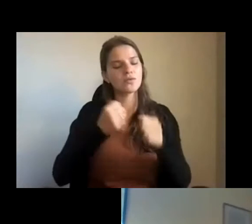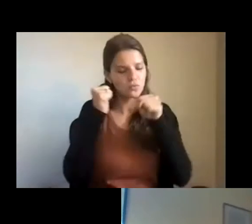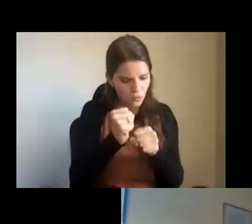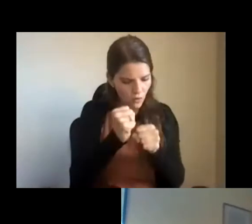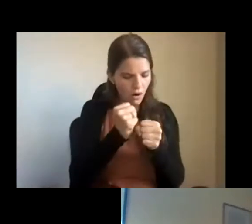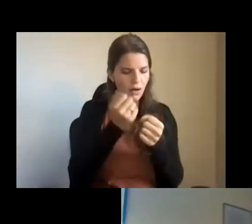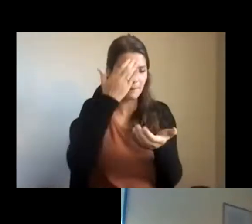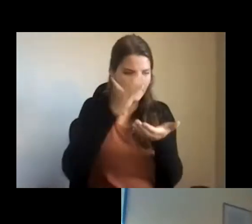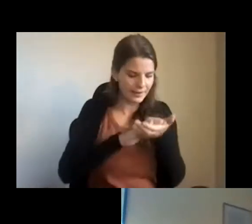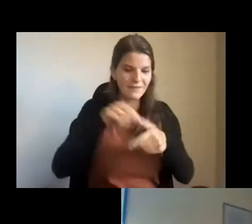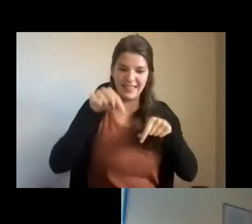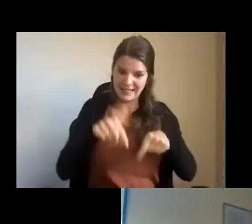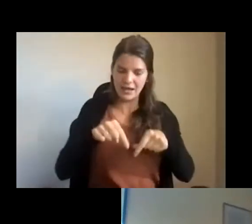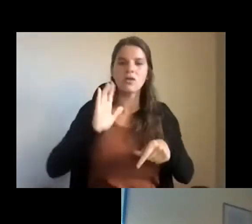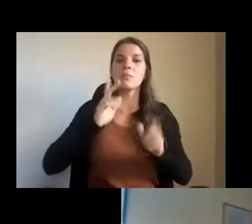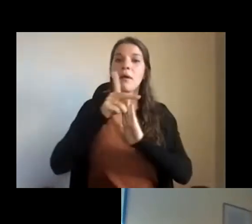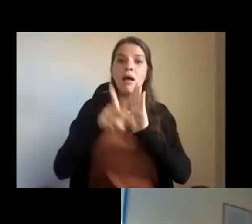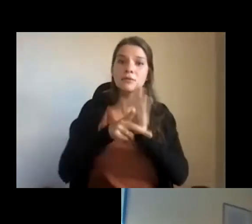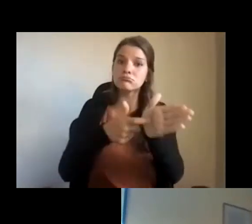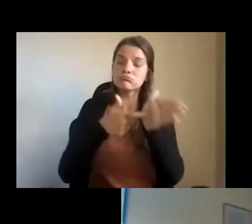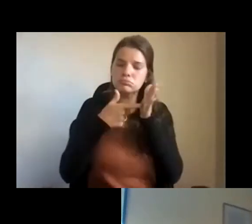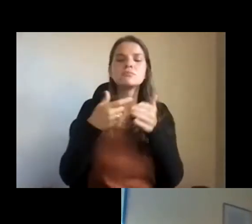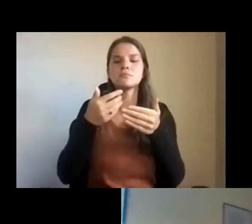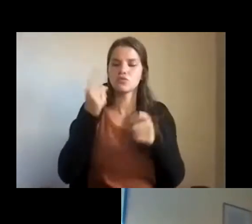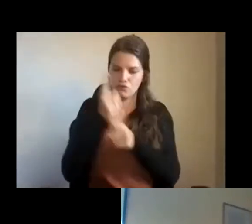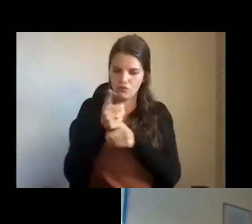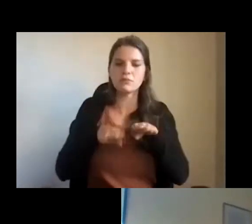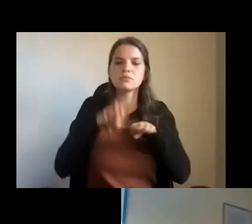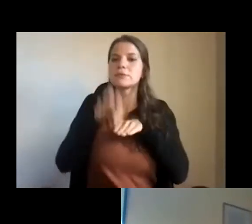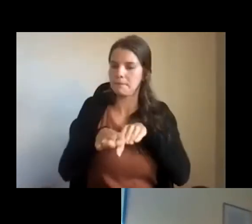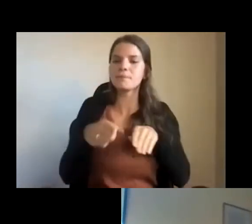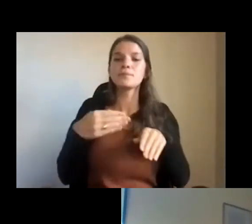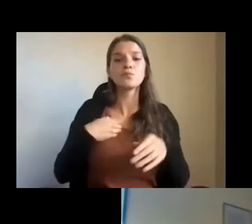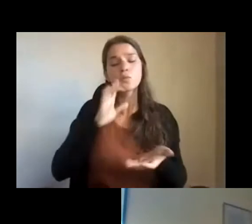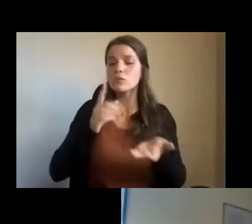is the right next step for us. That we wanted to work through those issues, and and we want